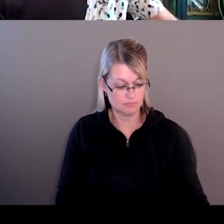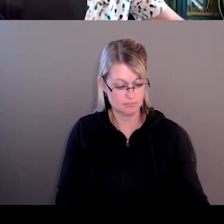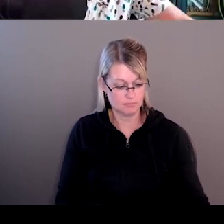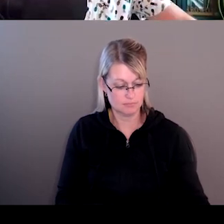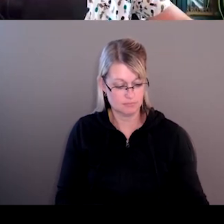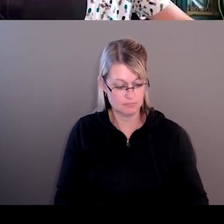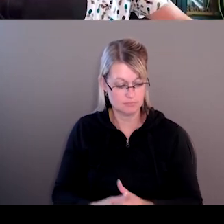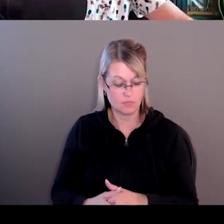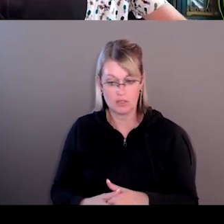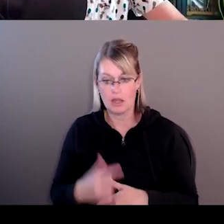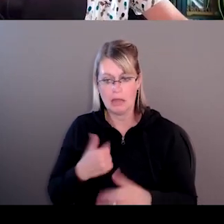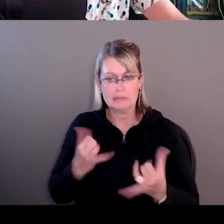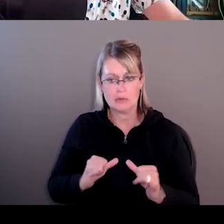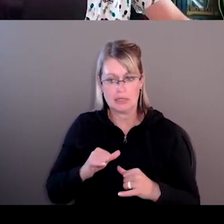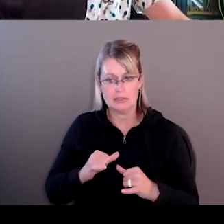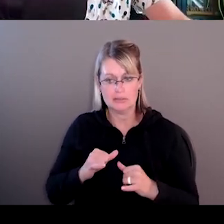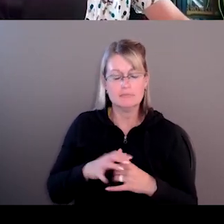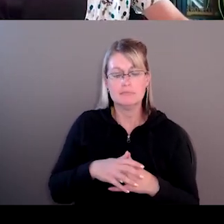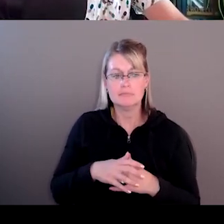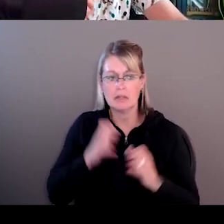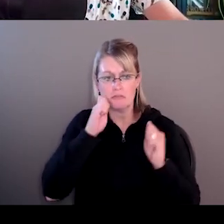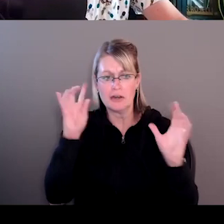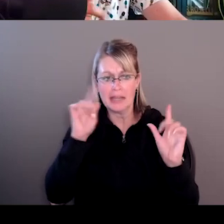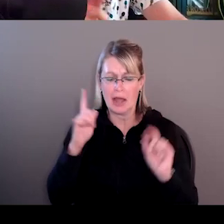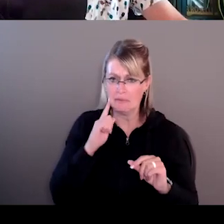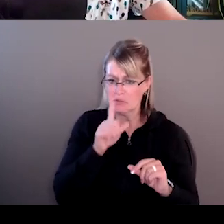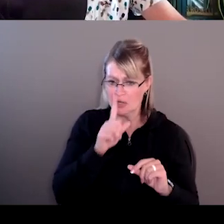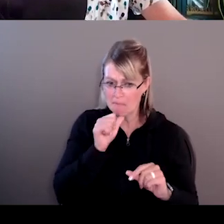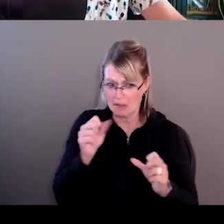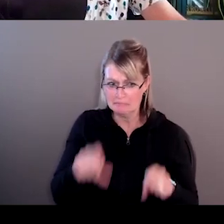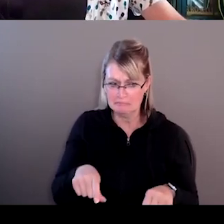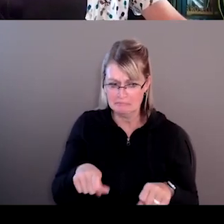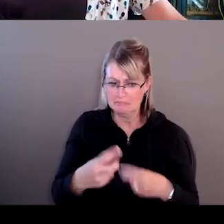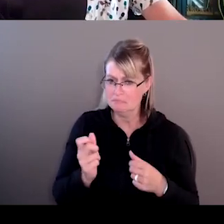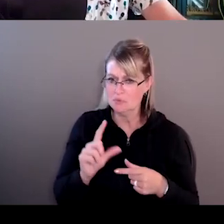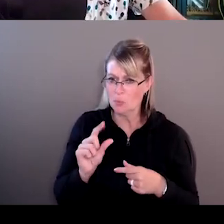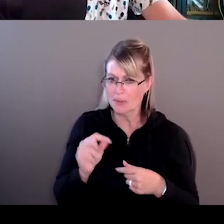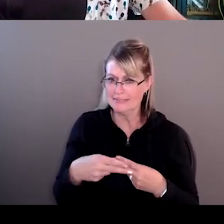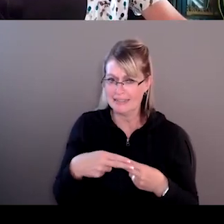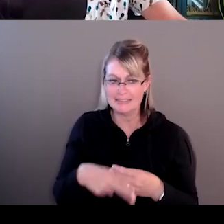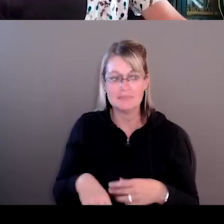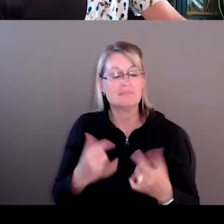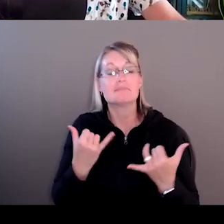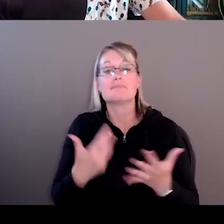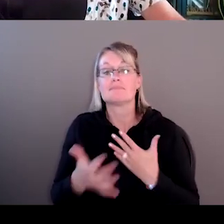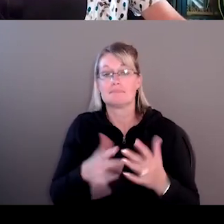Even though I will panic about it. Talking about selecting rows now. A nice thing about using the